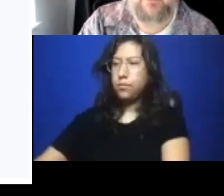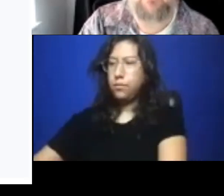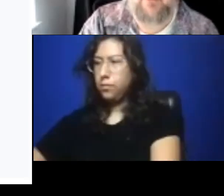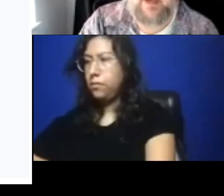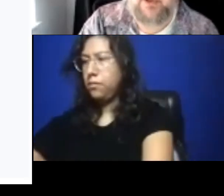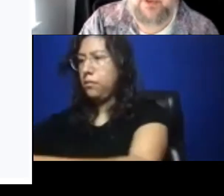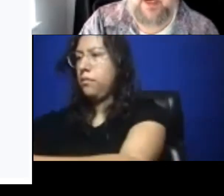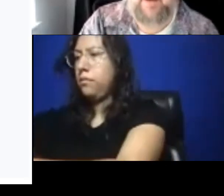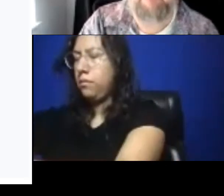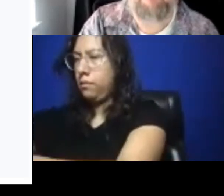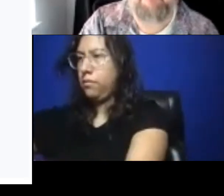Health provider training.